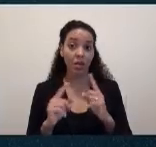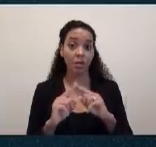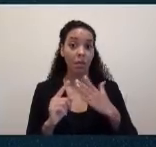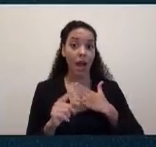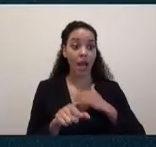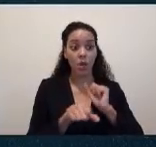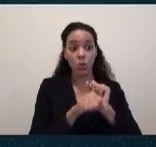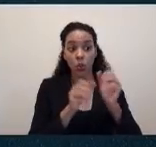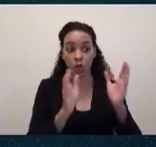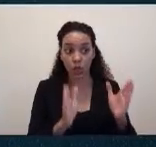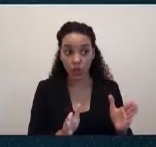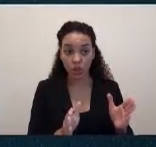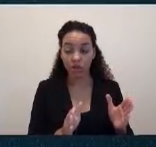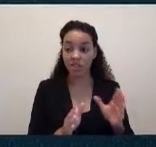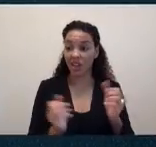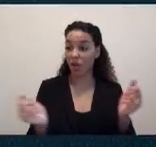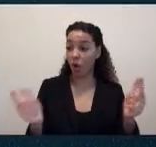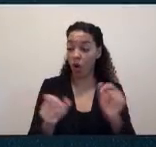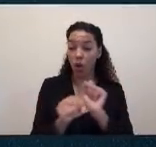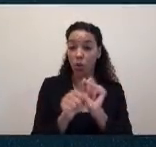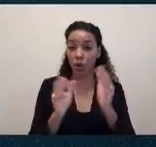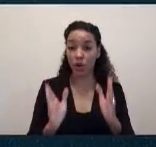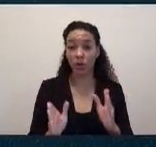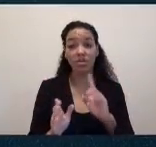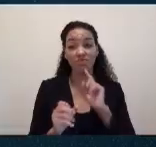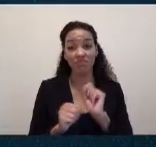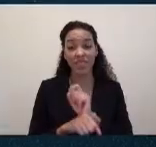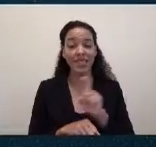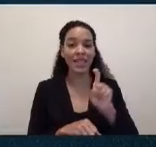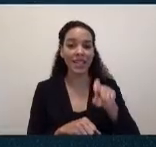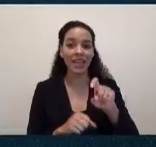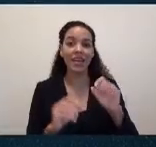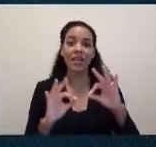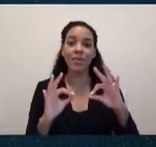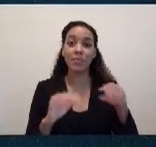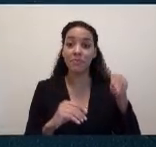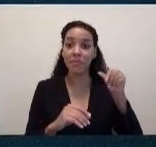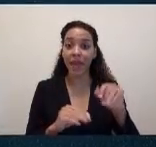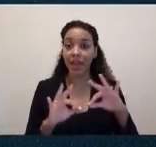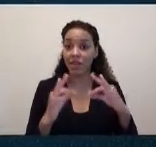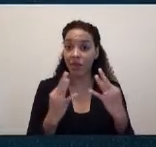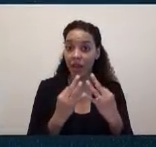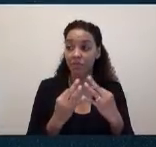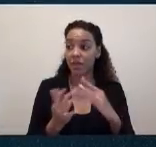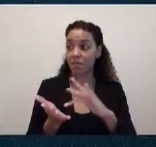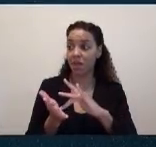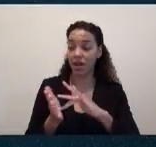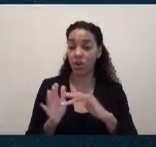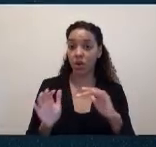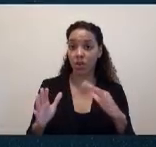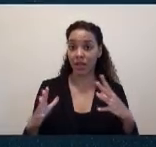really need paid family and medical leave. Small businesses like mine,